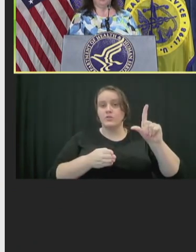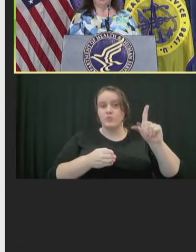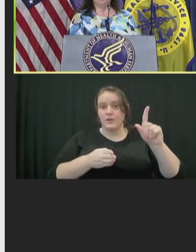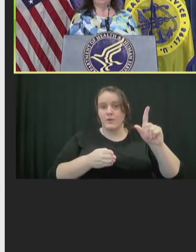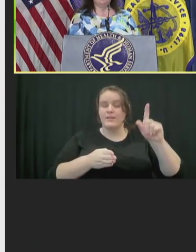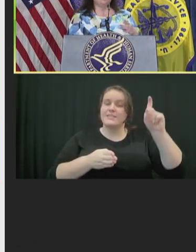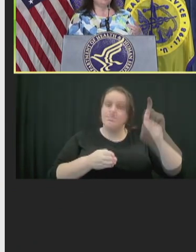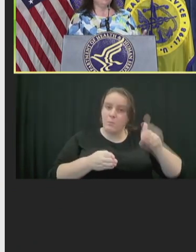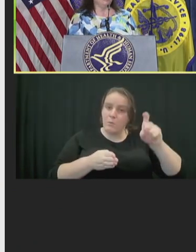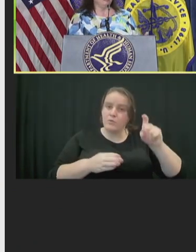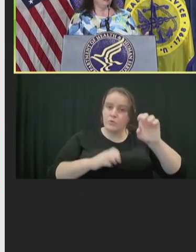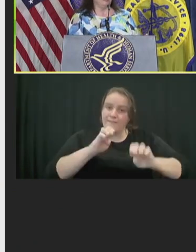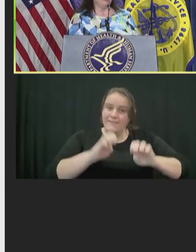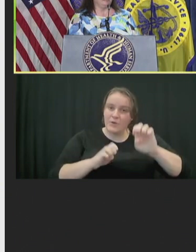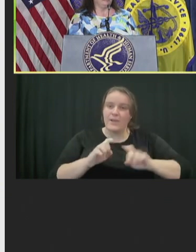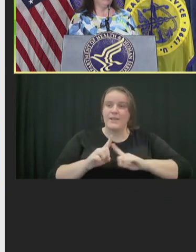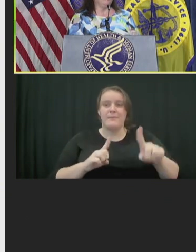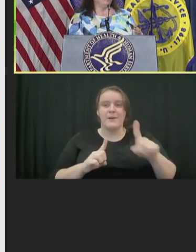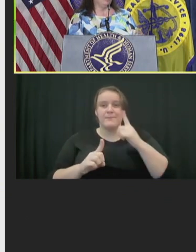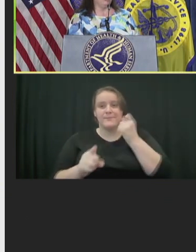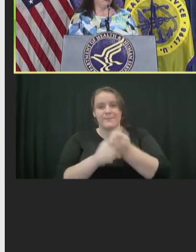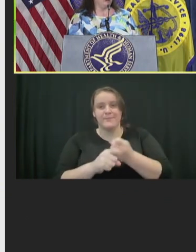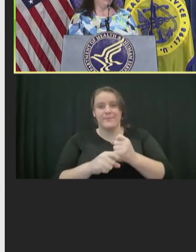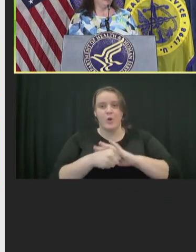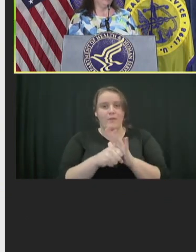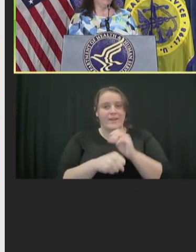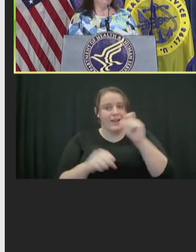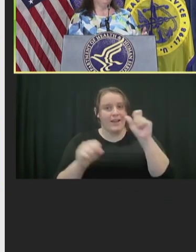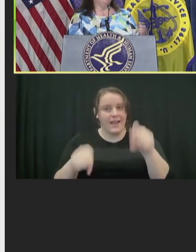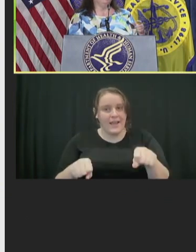So, mostly what I'll be talking about today are our outputs. But we're really